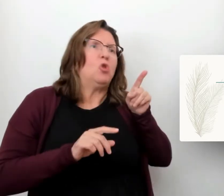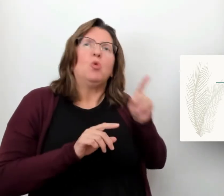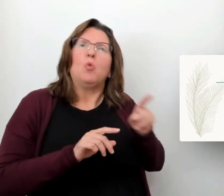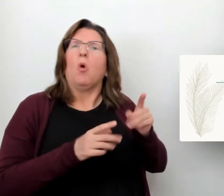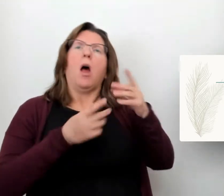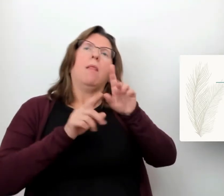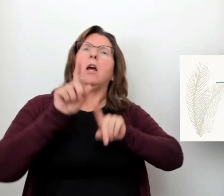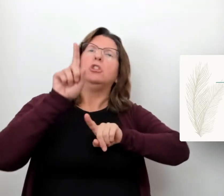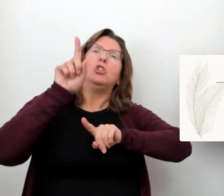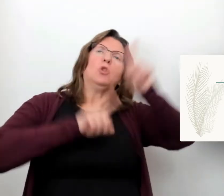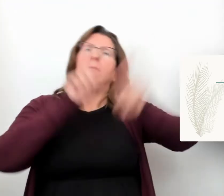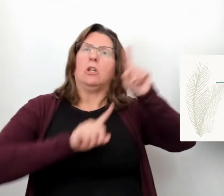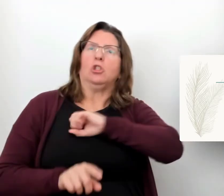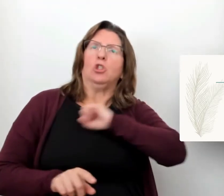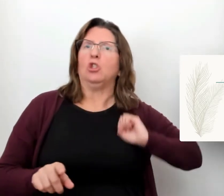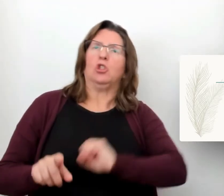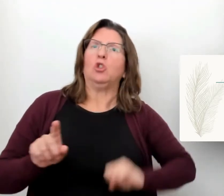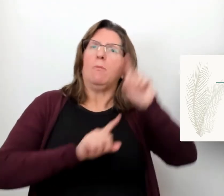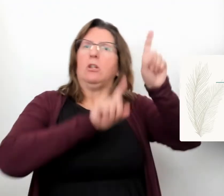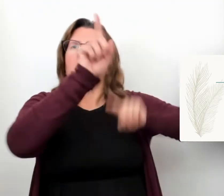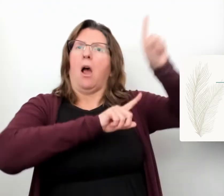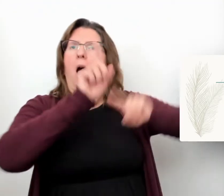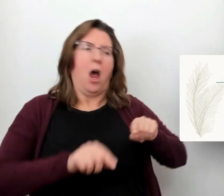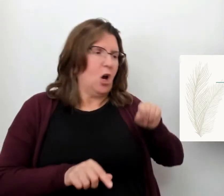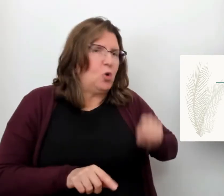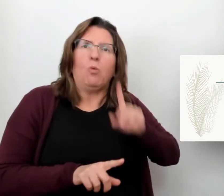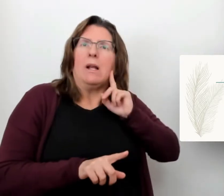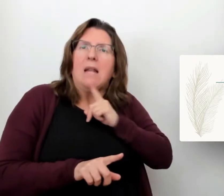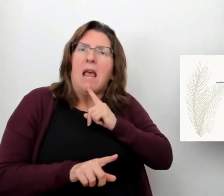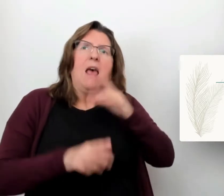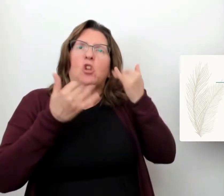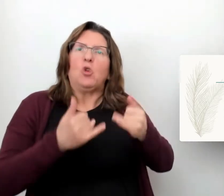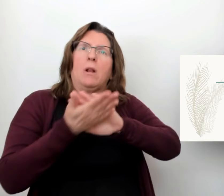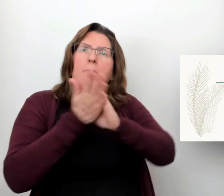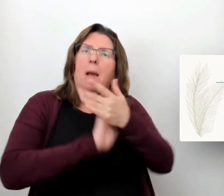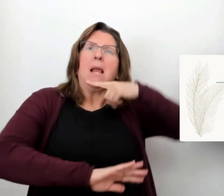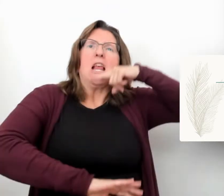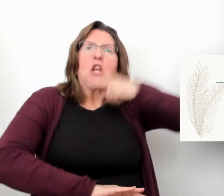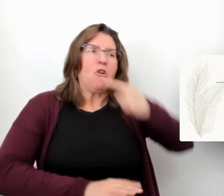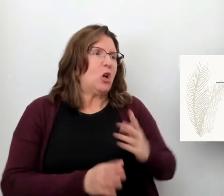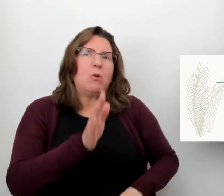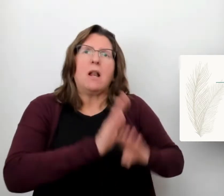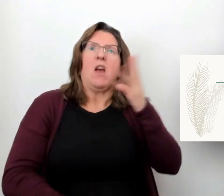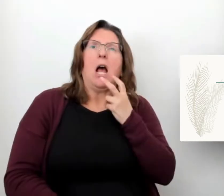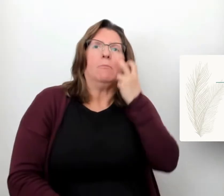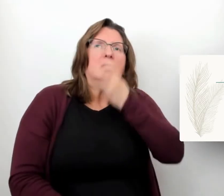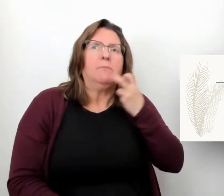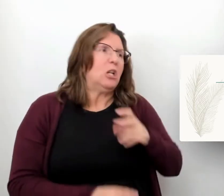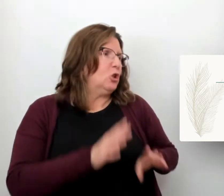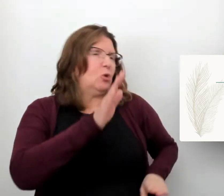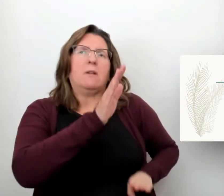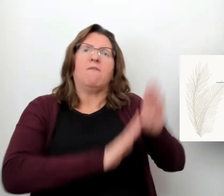Growing up these children were always told to work hard on their speech and hearing and then 'you'll fit right in!'